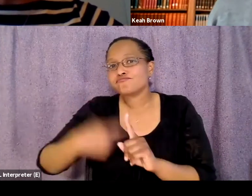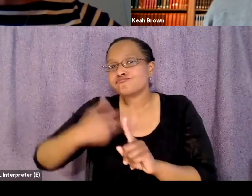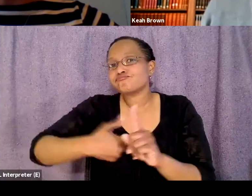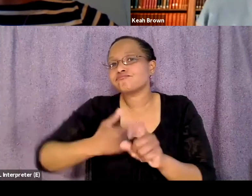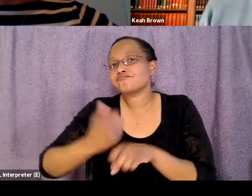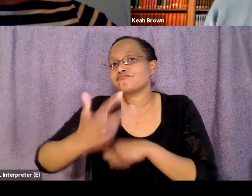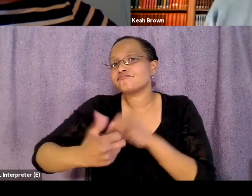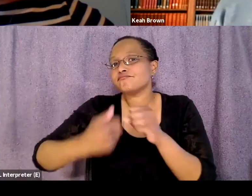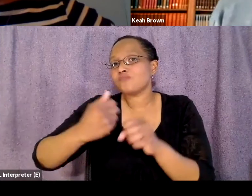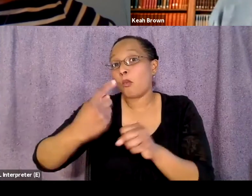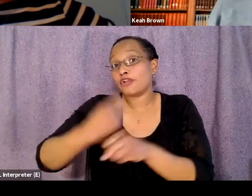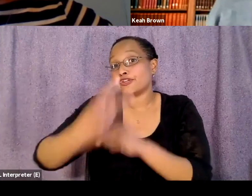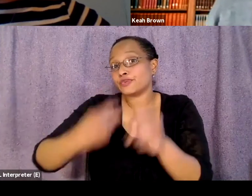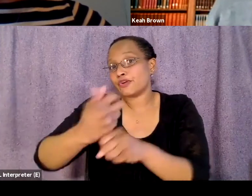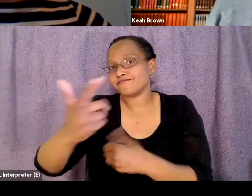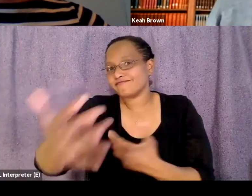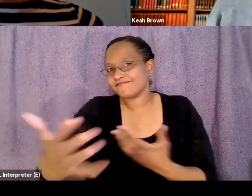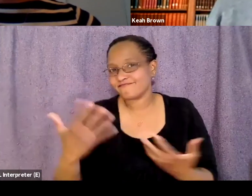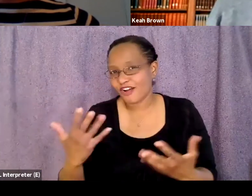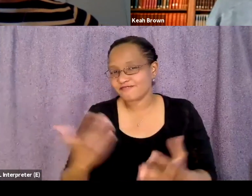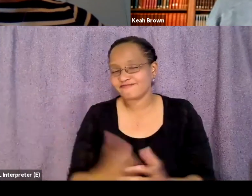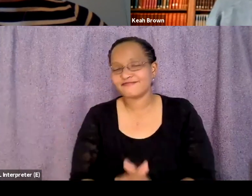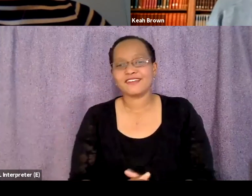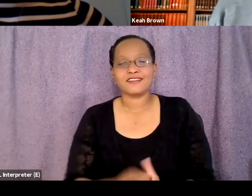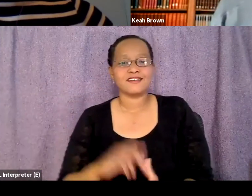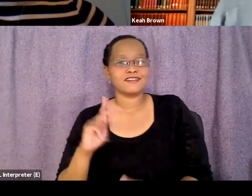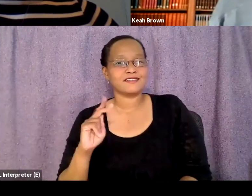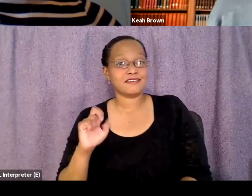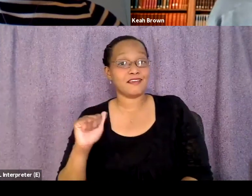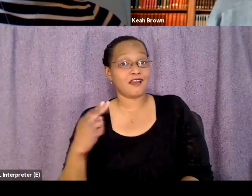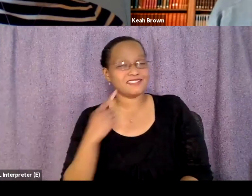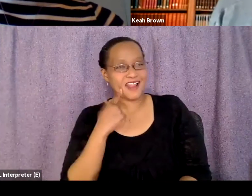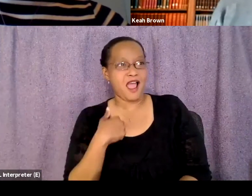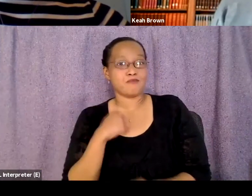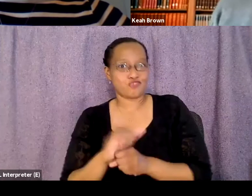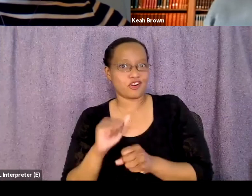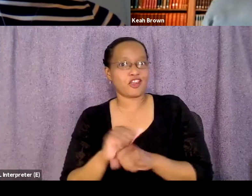Keah Brown: Oh I'm working on a lot of things at once I'm really trying to get into film